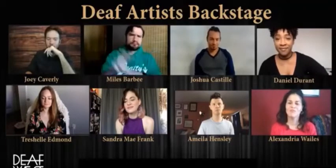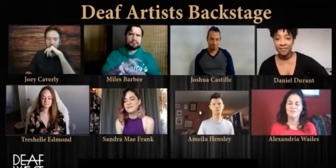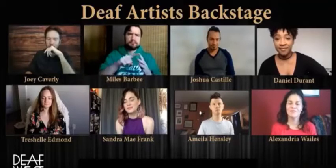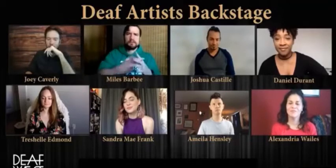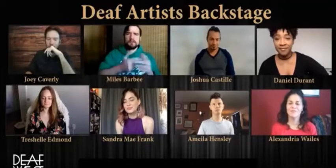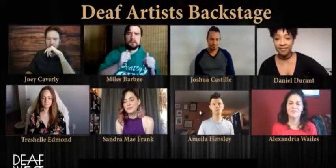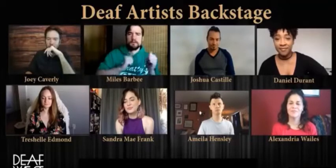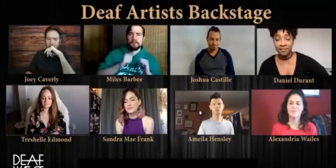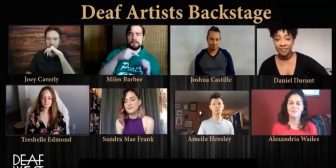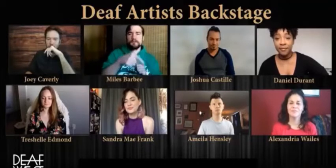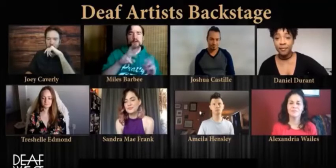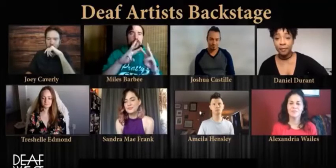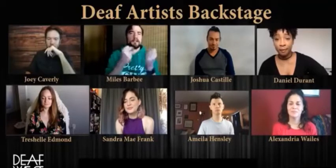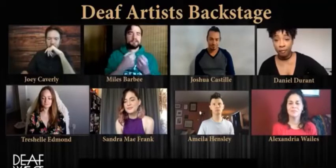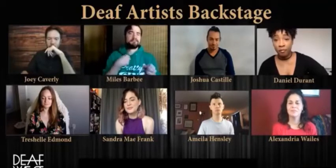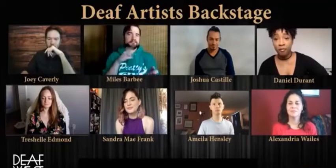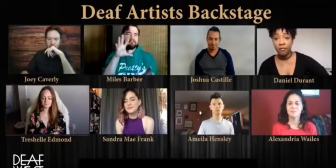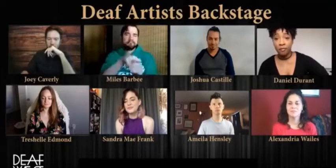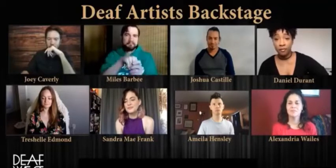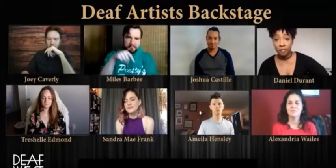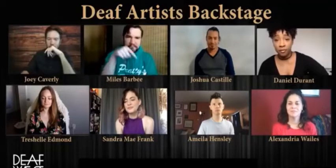with the show just to see if it was workable.